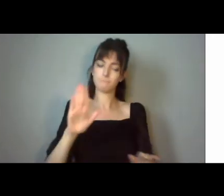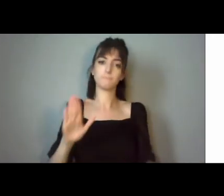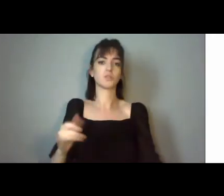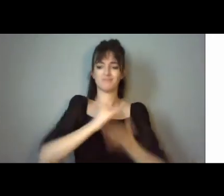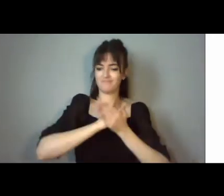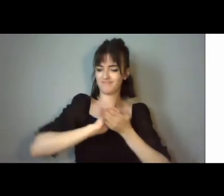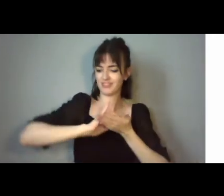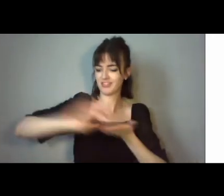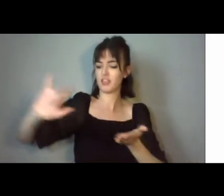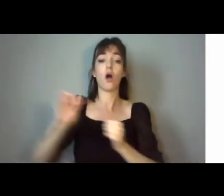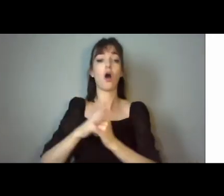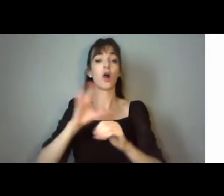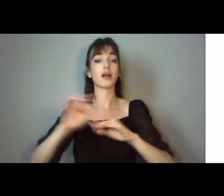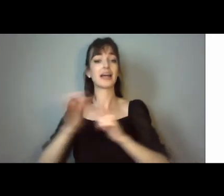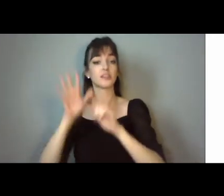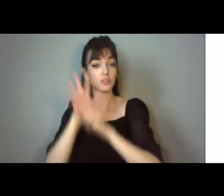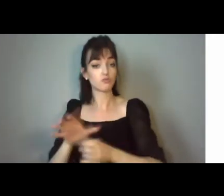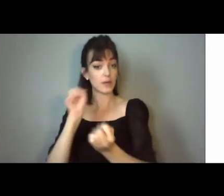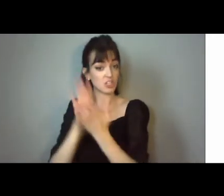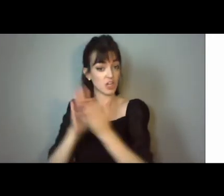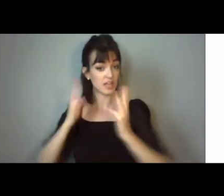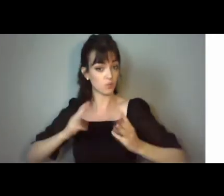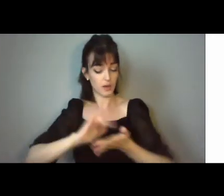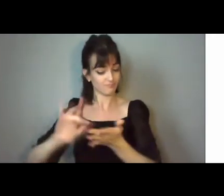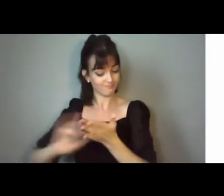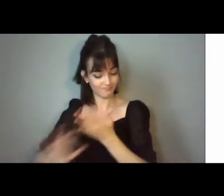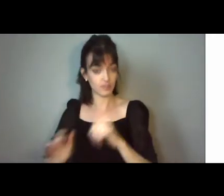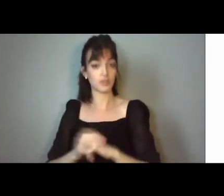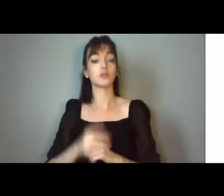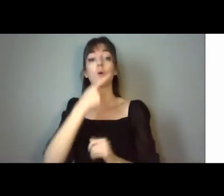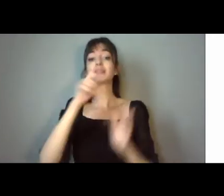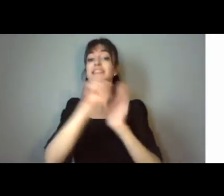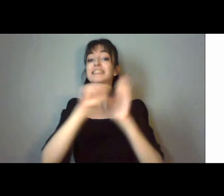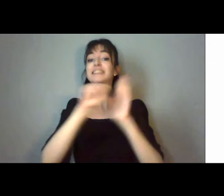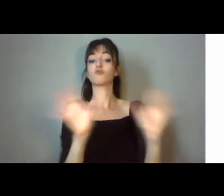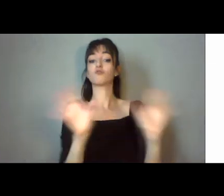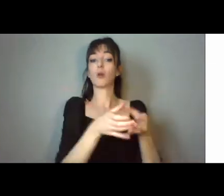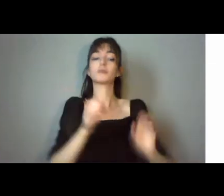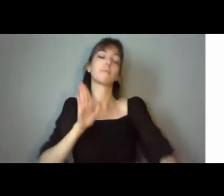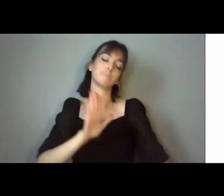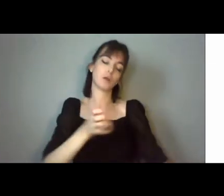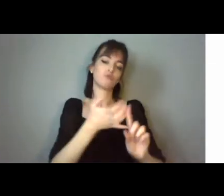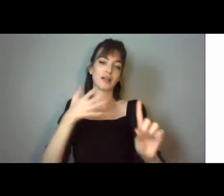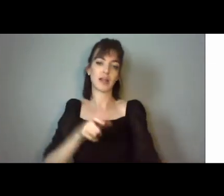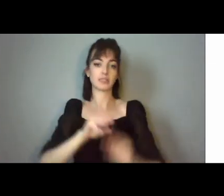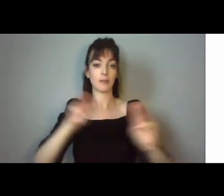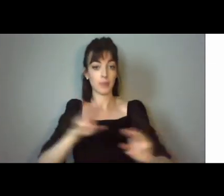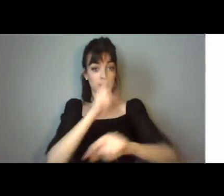and states that state parties shall recognise that persons with disabilities enjoy legal capacity on